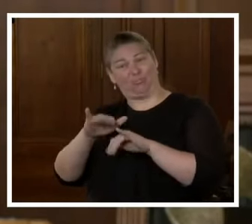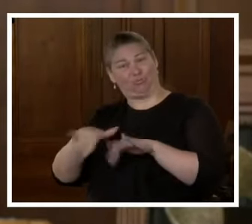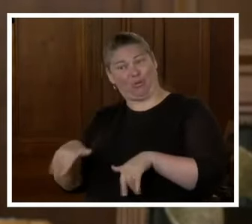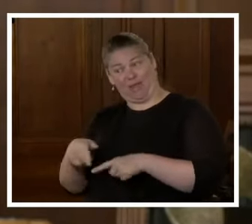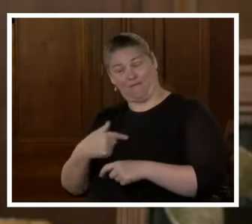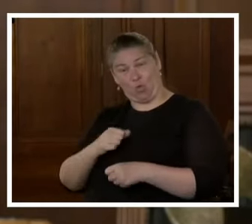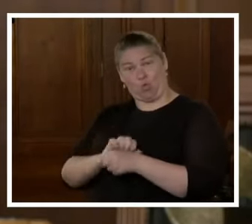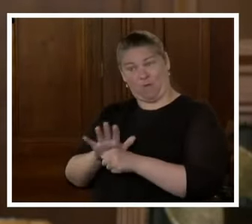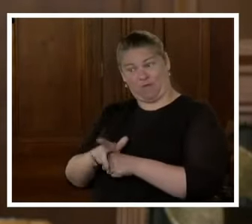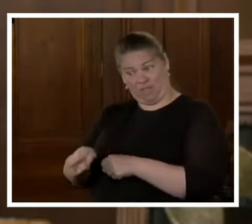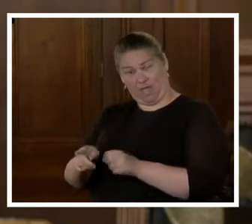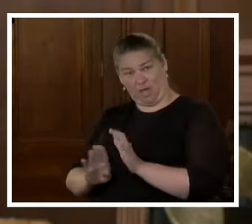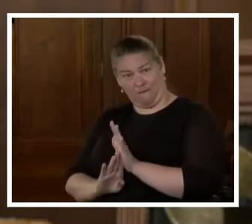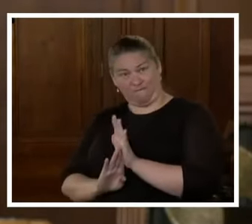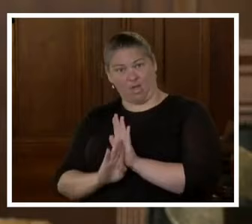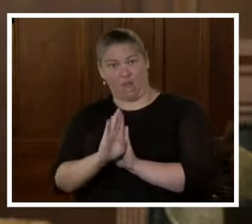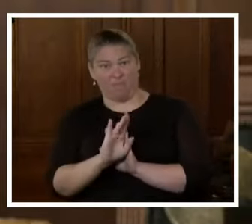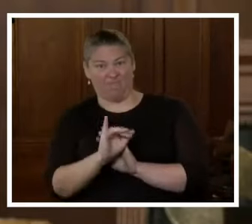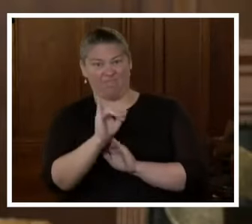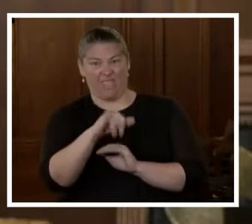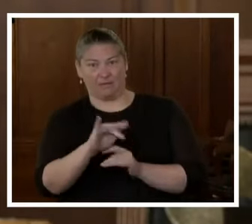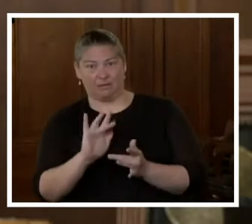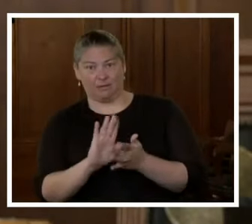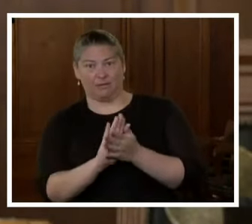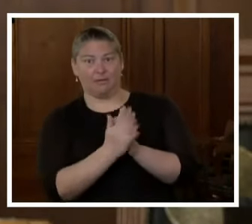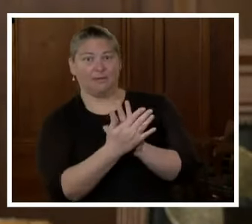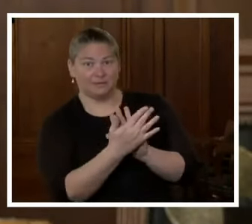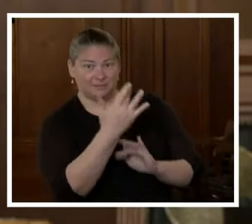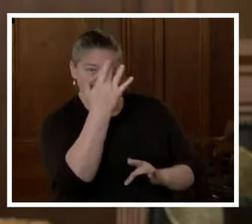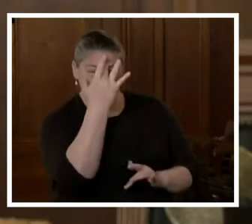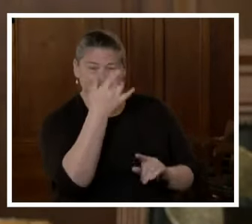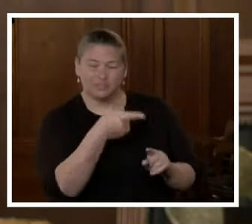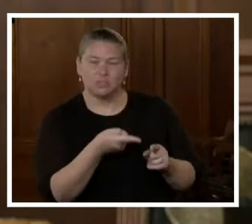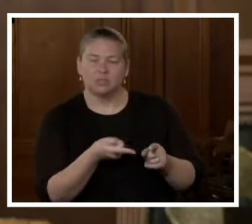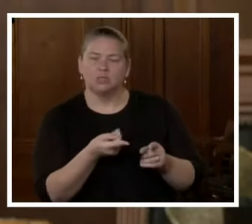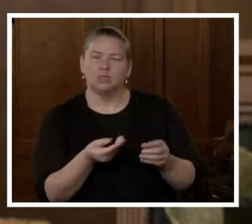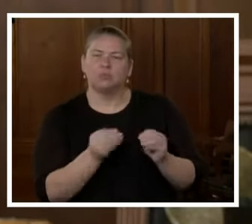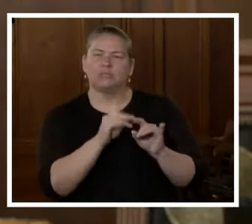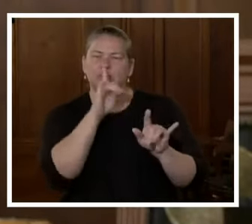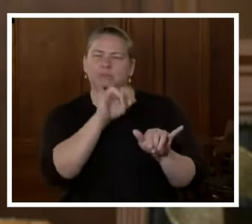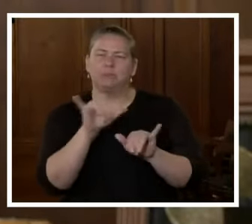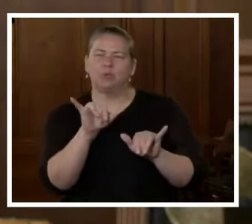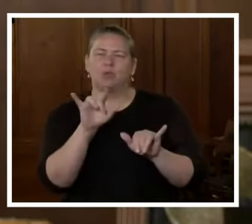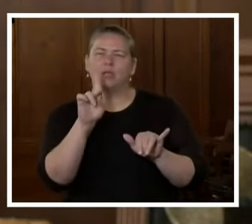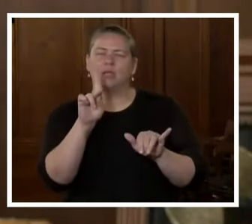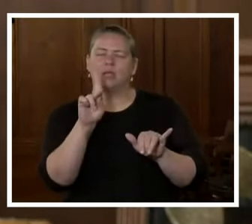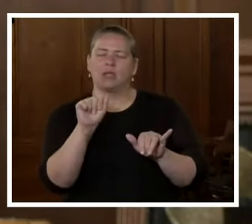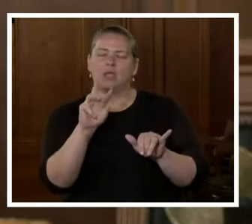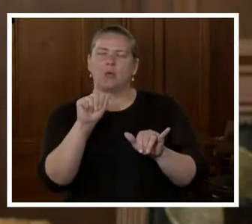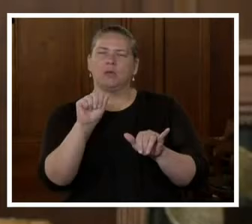ARE AWARE OF, AND THAT THEY HAVE